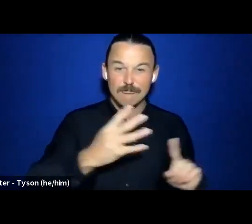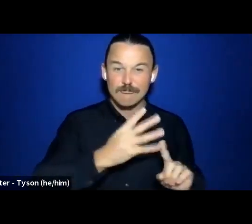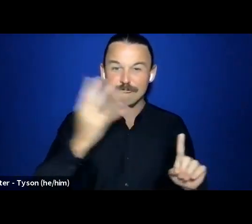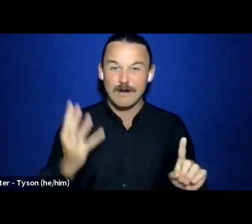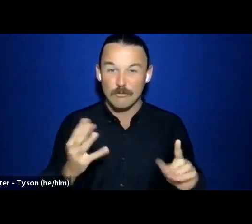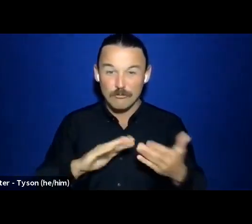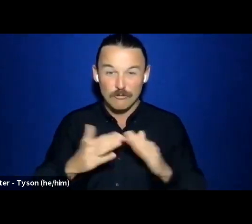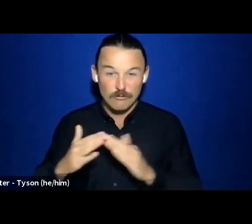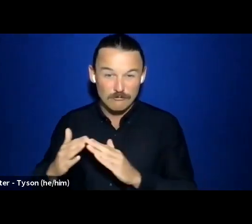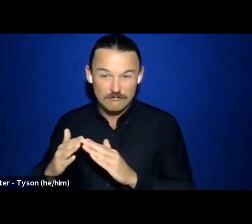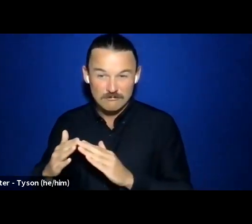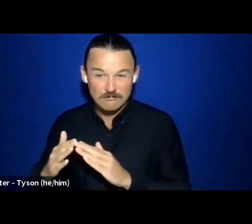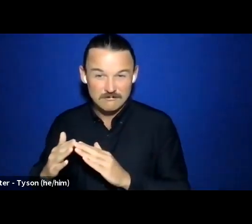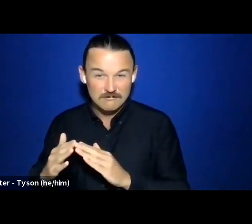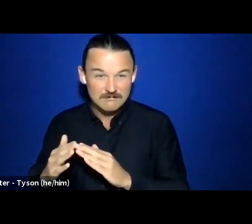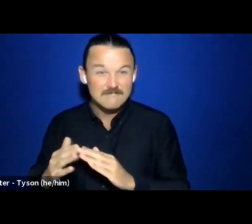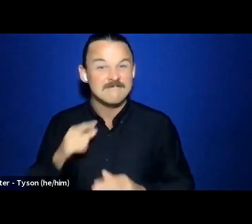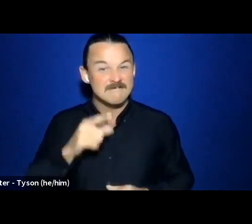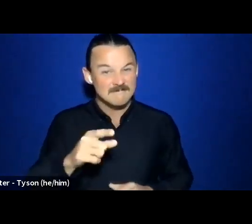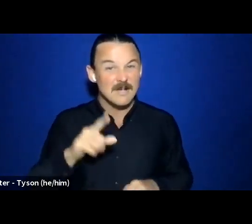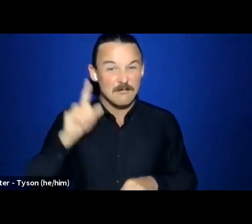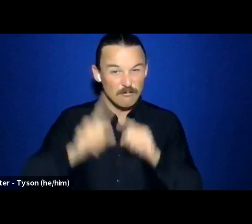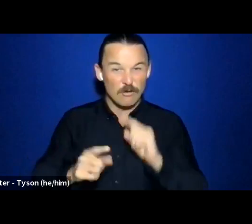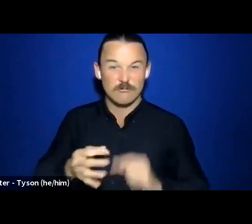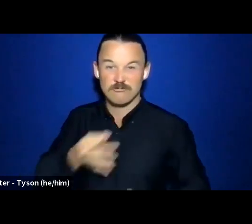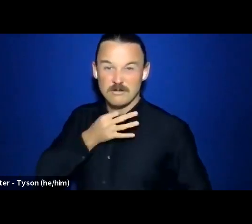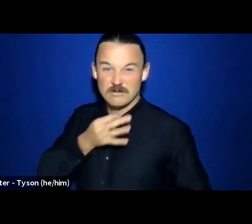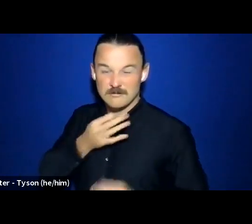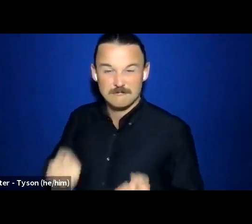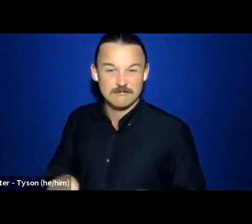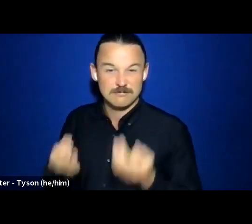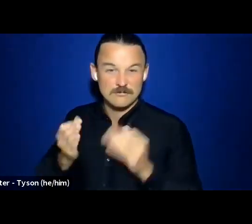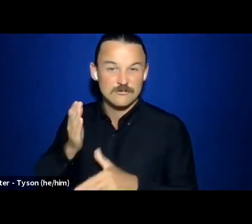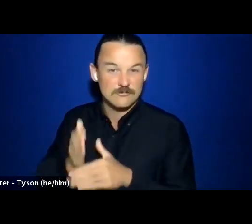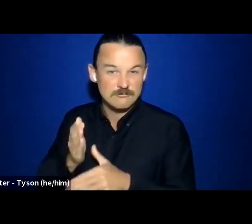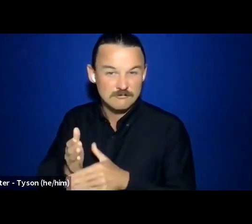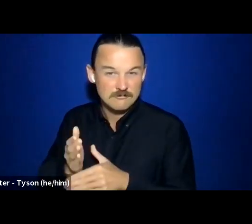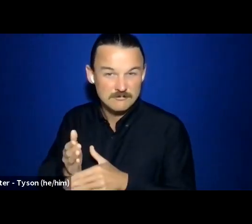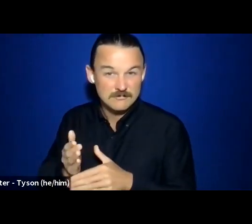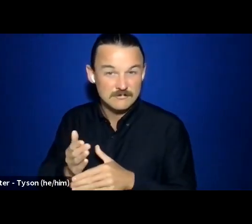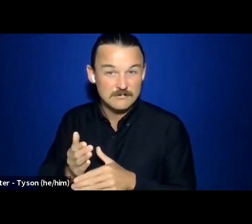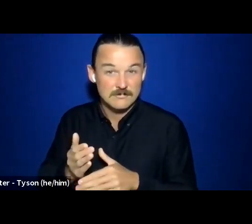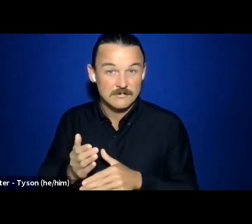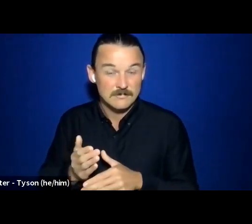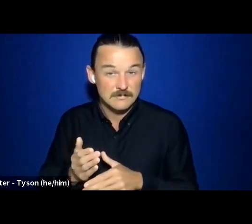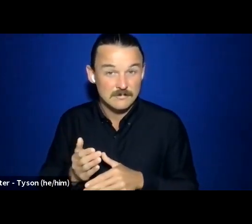30 in our ranger community. y are the least likely to be y are the least likely to be out of work. Are there any other age group by Lisa